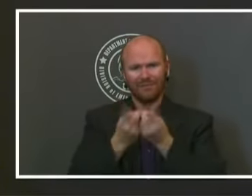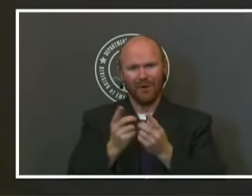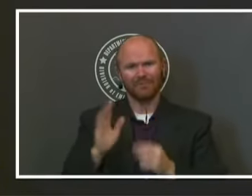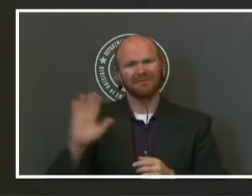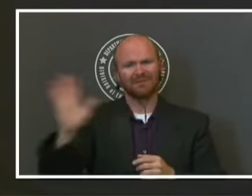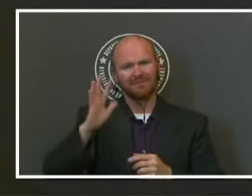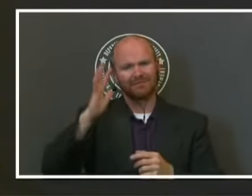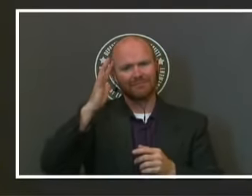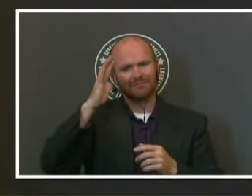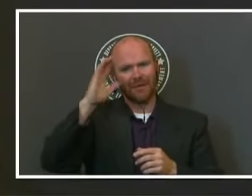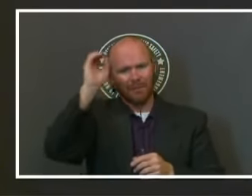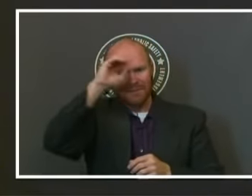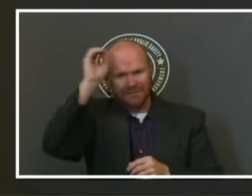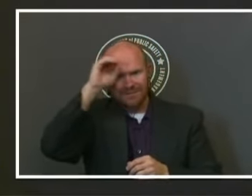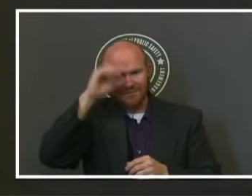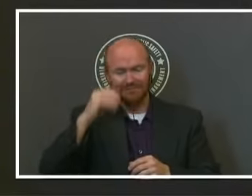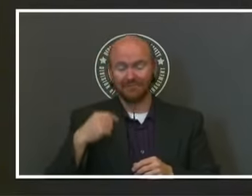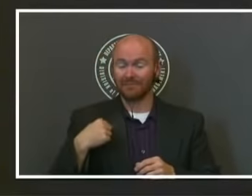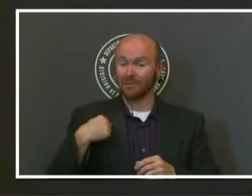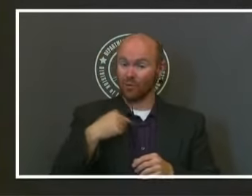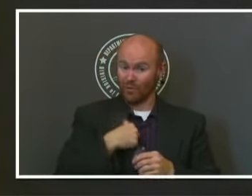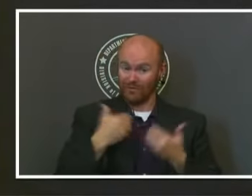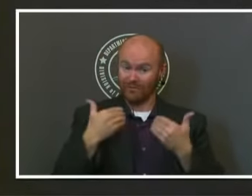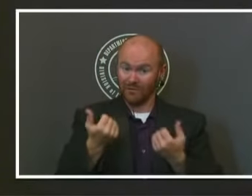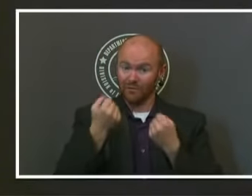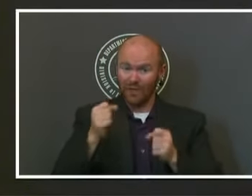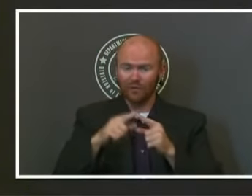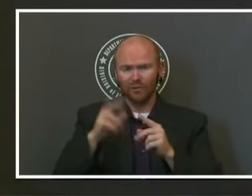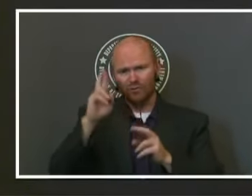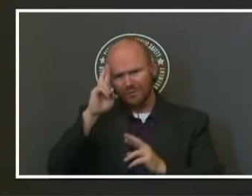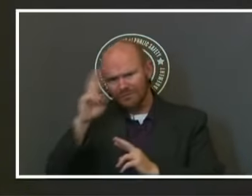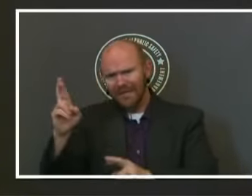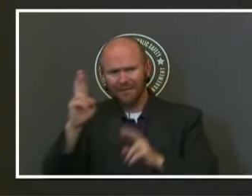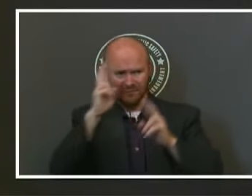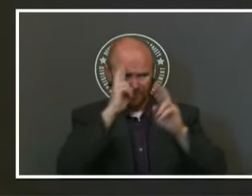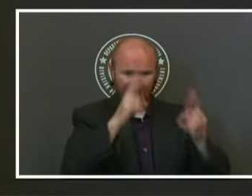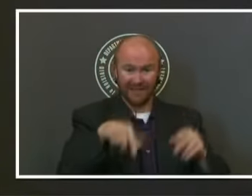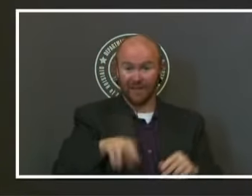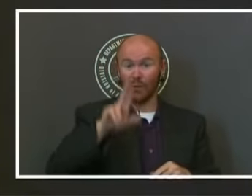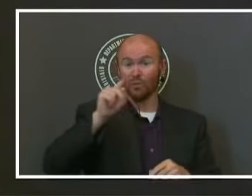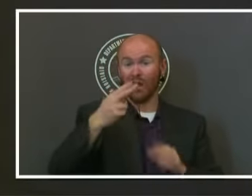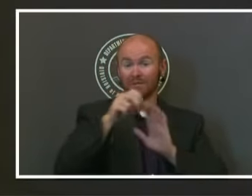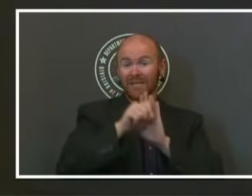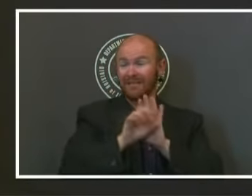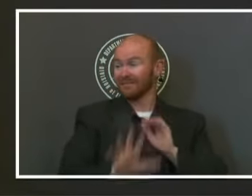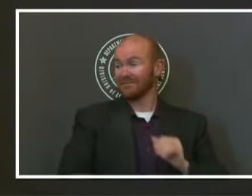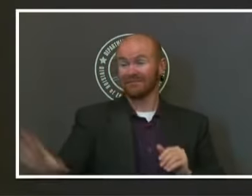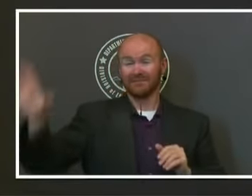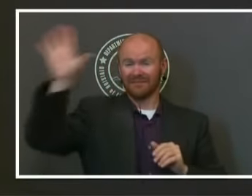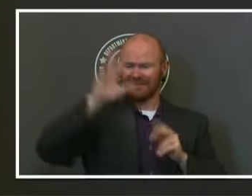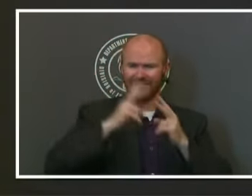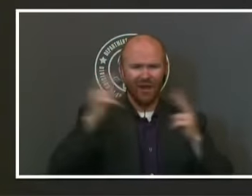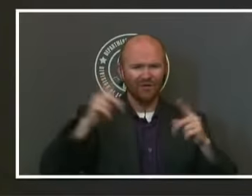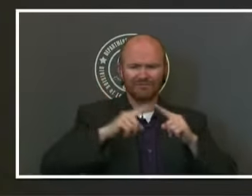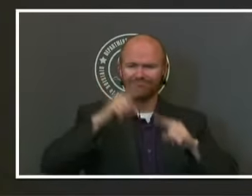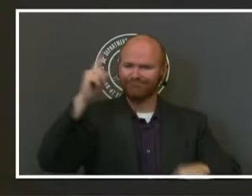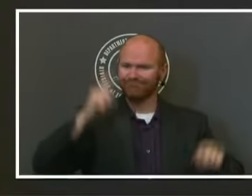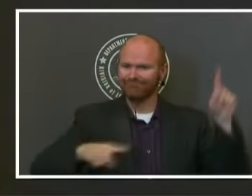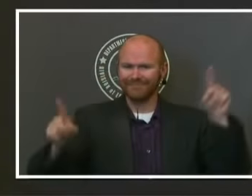we did a good job in this regard and respect in the regional differences